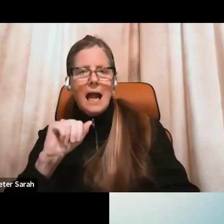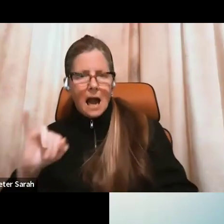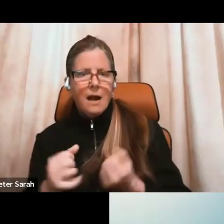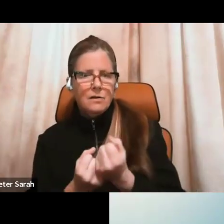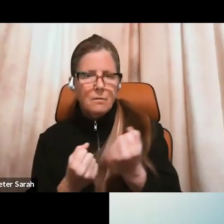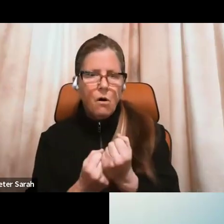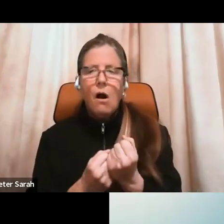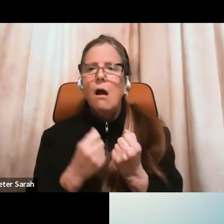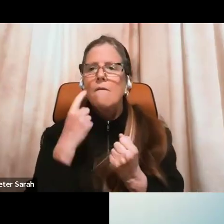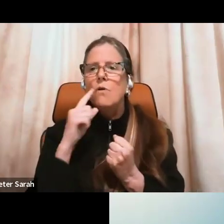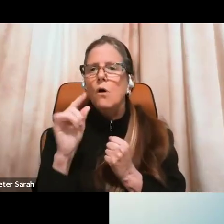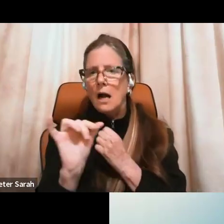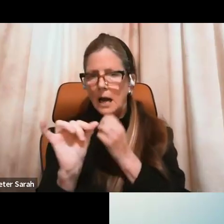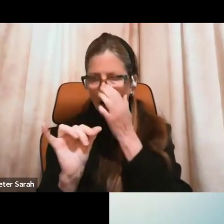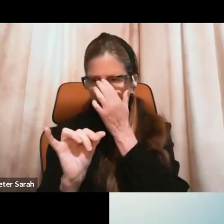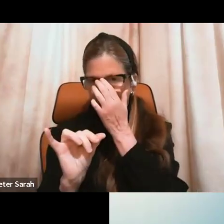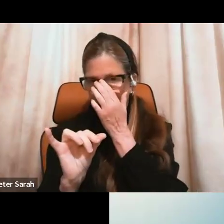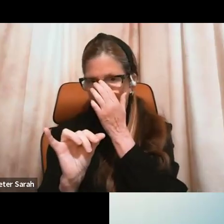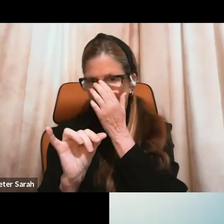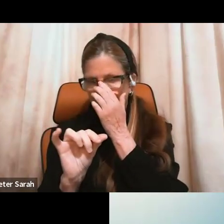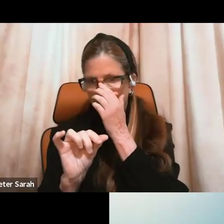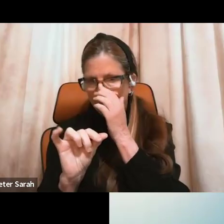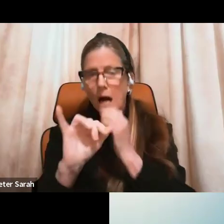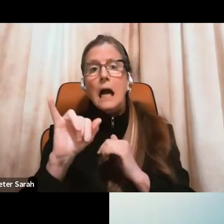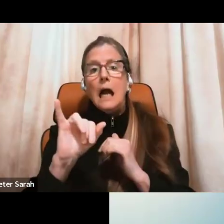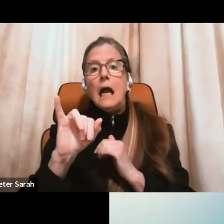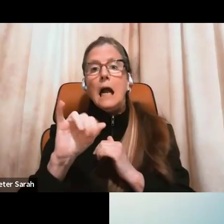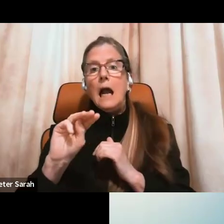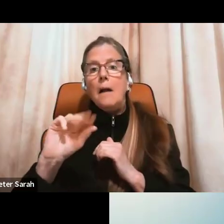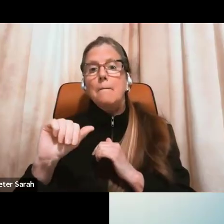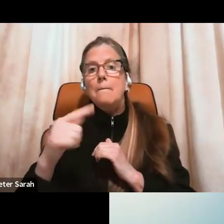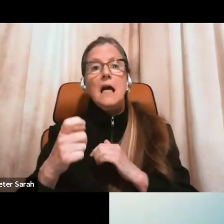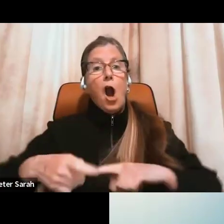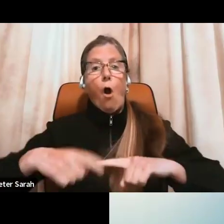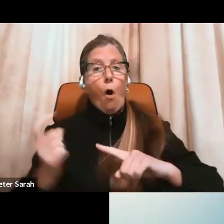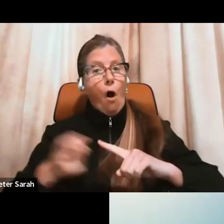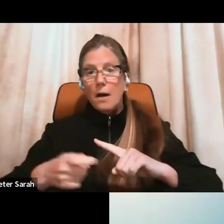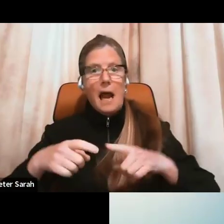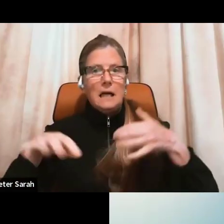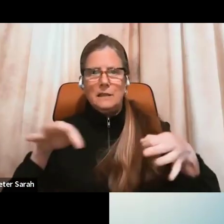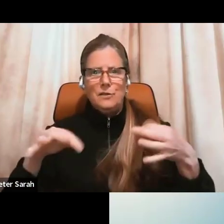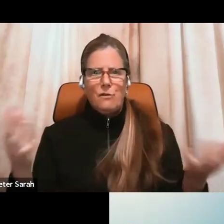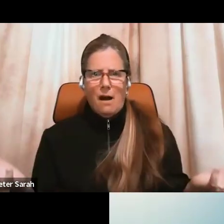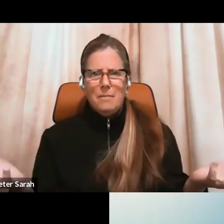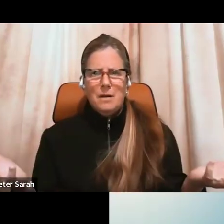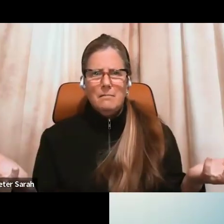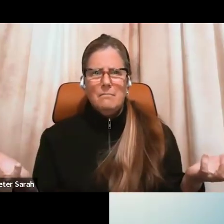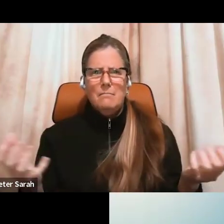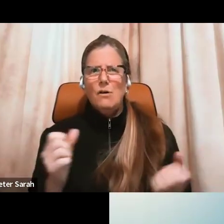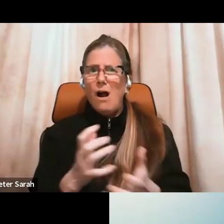like image, automatically describing images, for example, so there's a lot being done. I